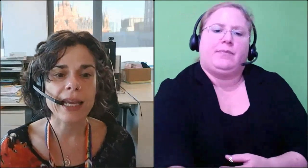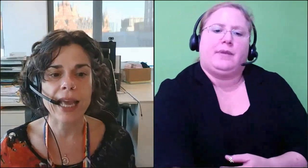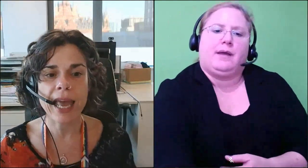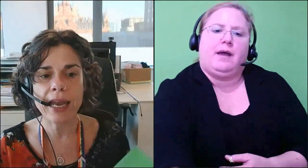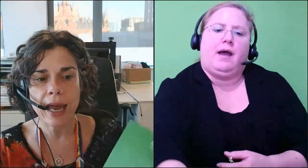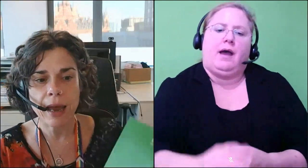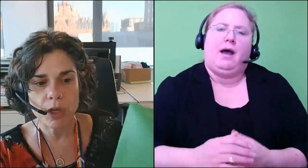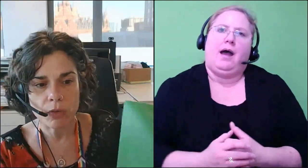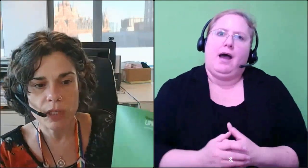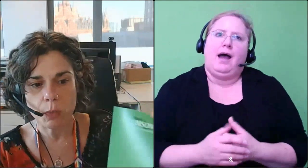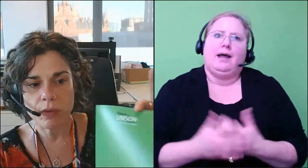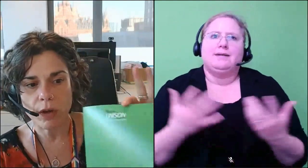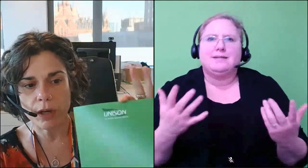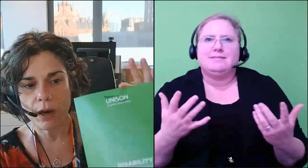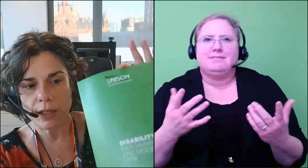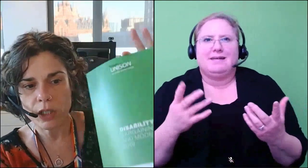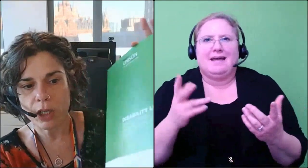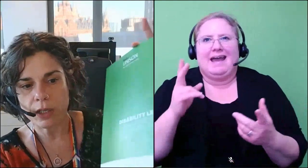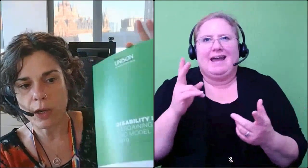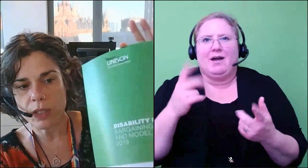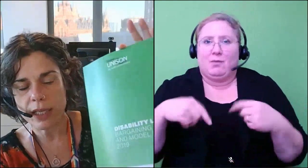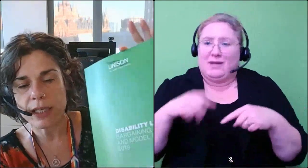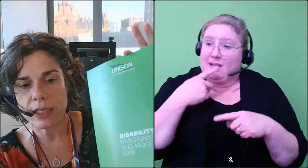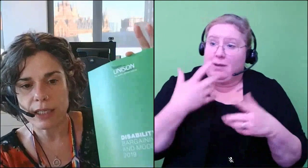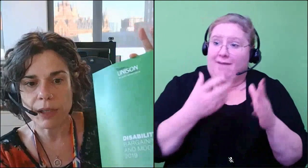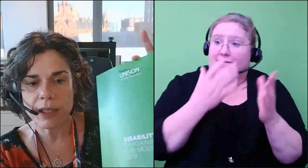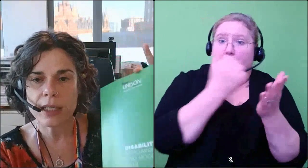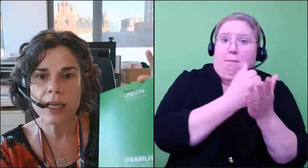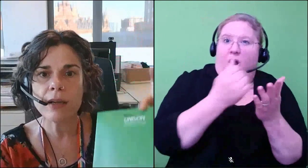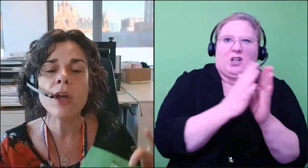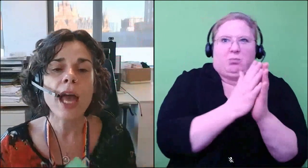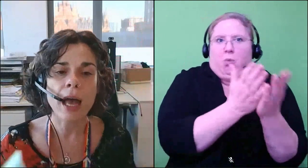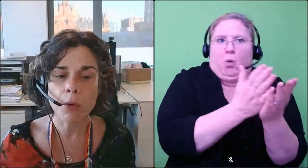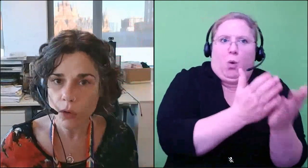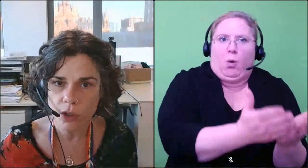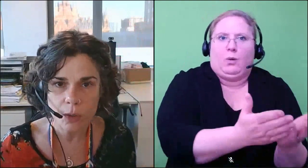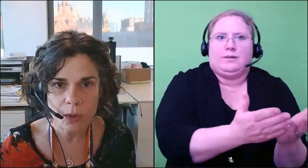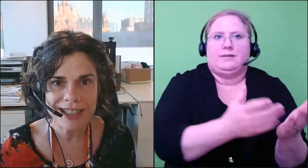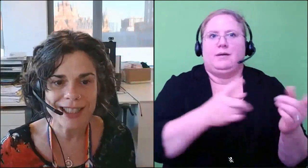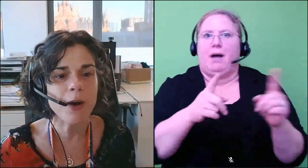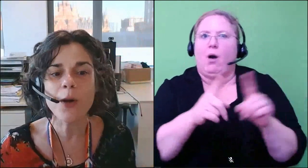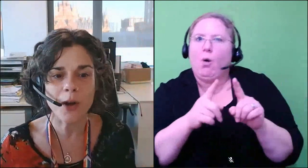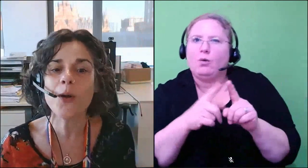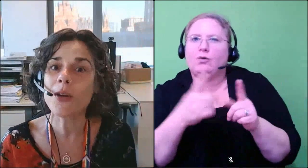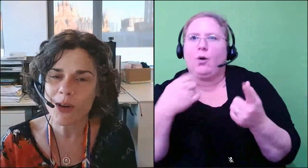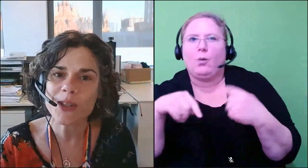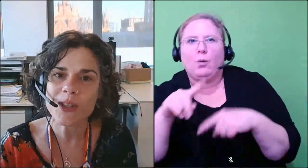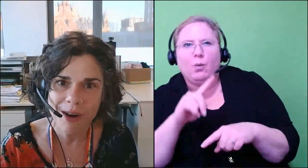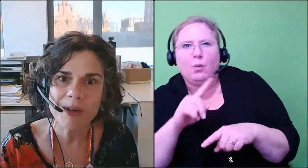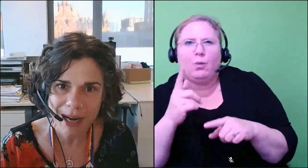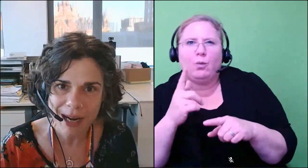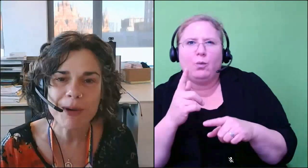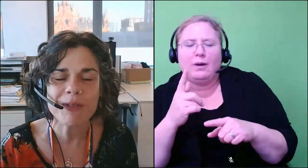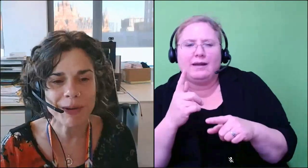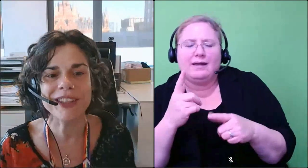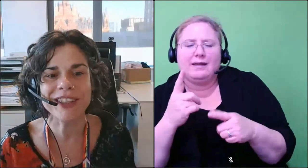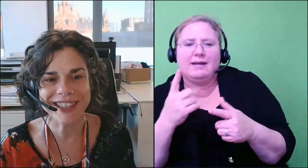And again, at UNISON we've got a guide to negotiating disability leave. Other unions -- other versions are available from other unions.